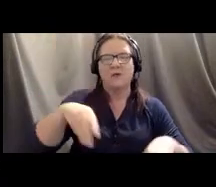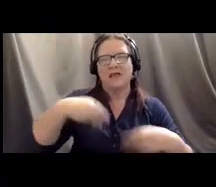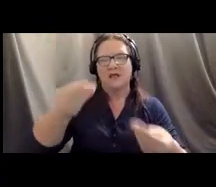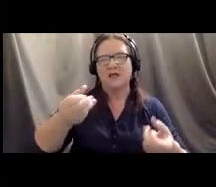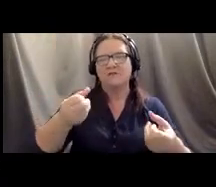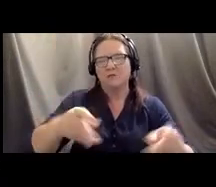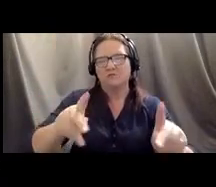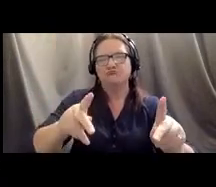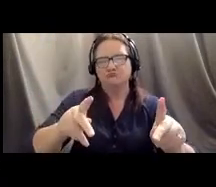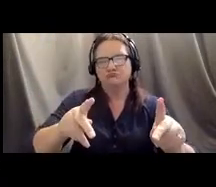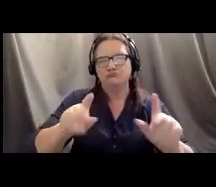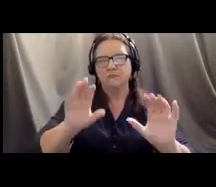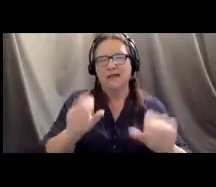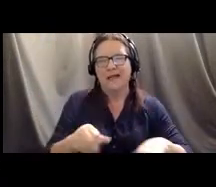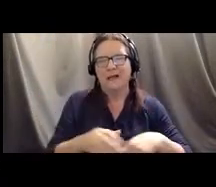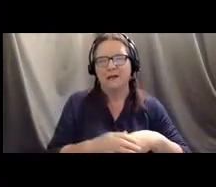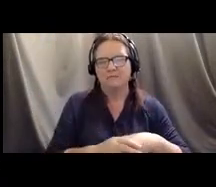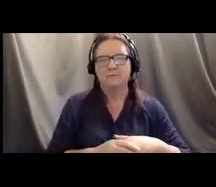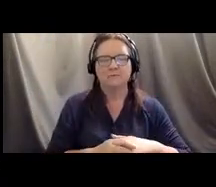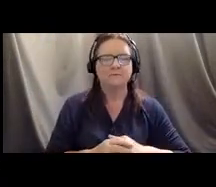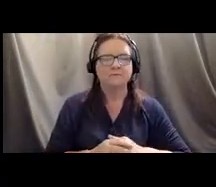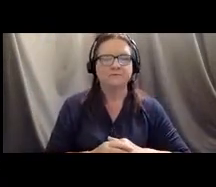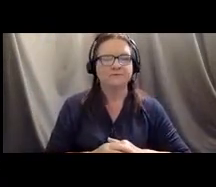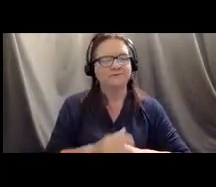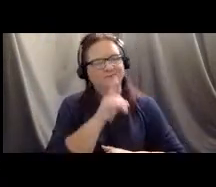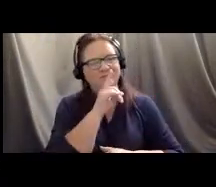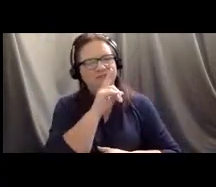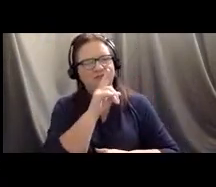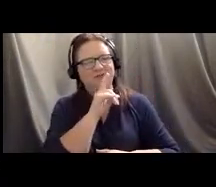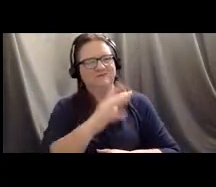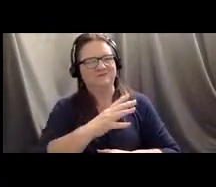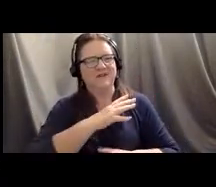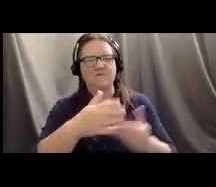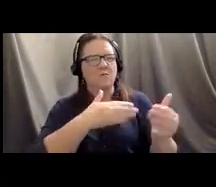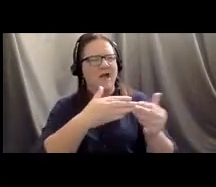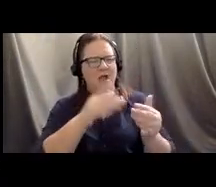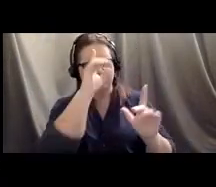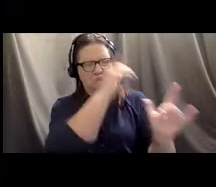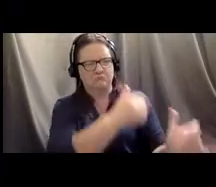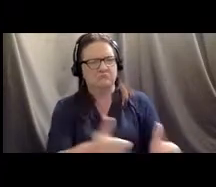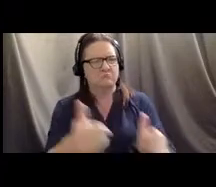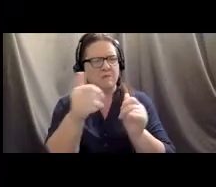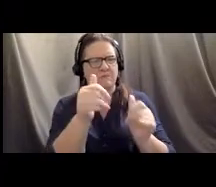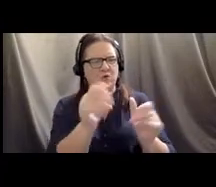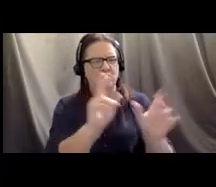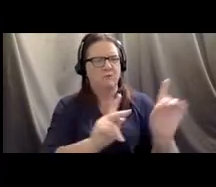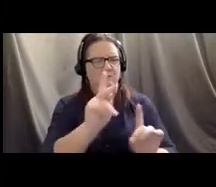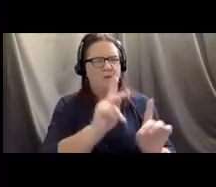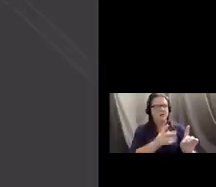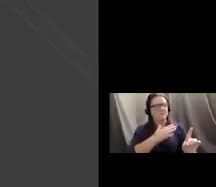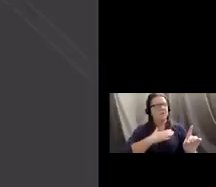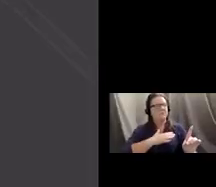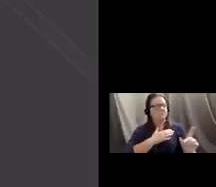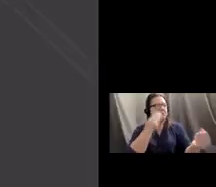If you want any... . >> Sharon Brisolara: Sure. However people want to do that. But please do give us a sense.